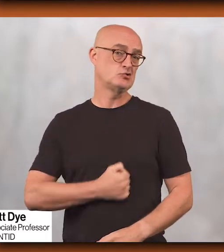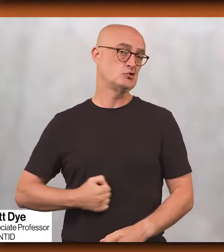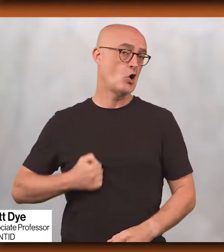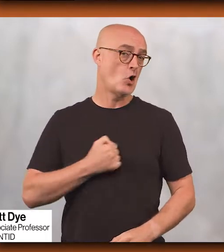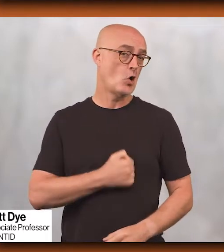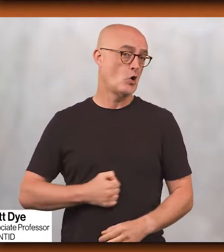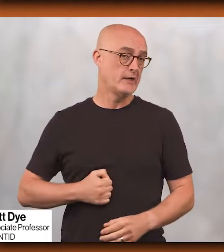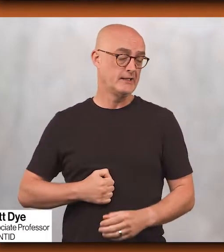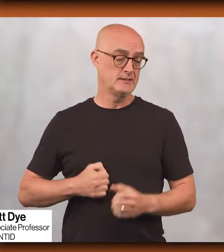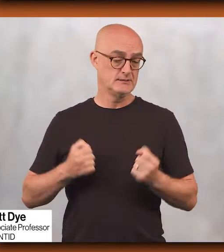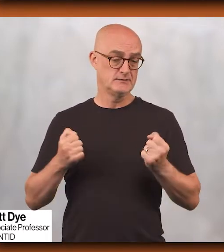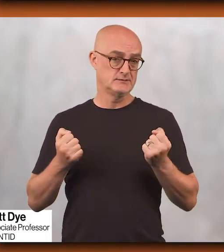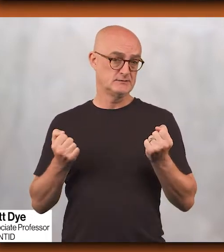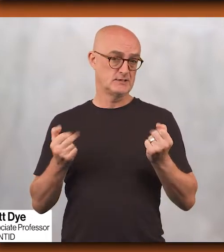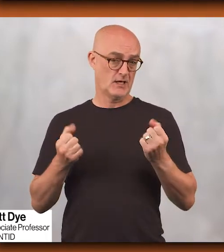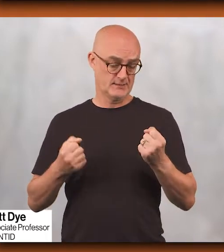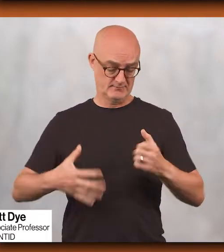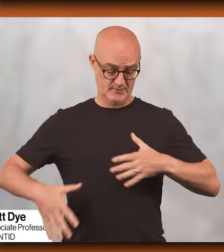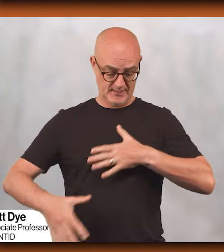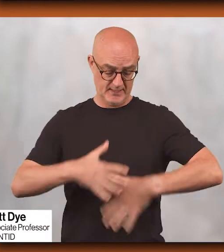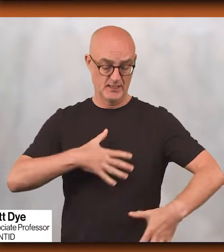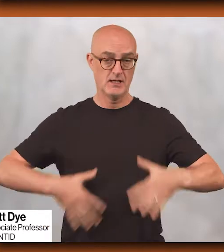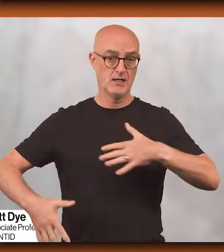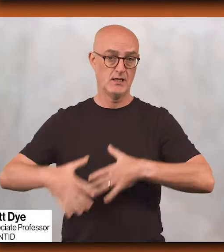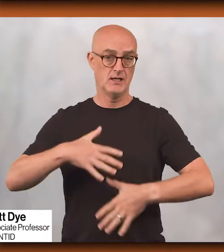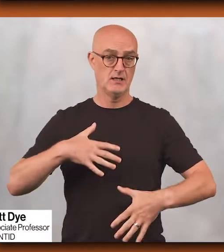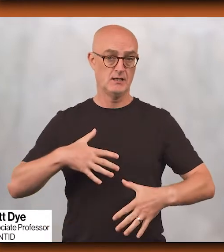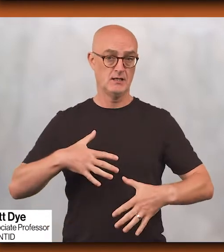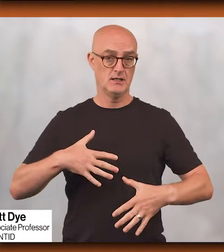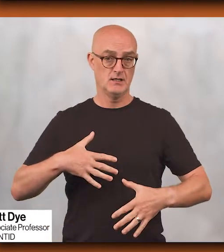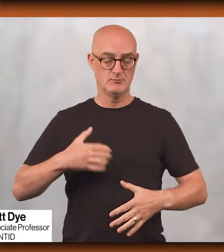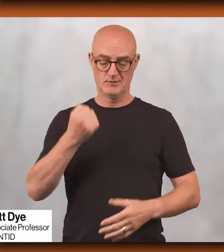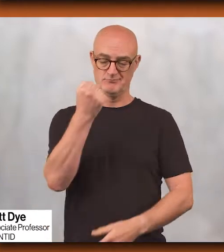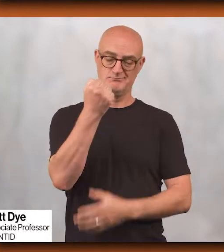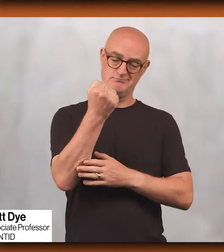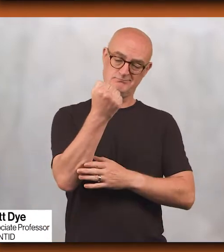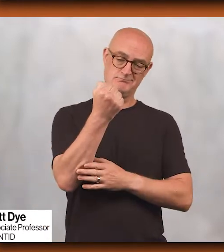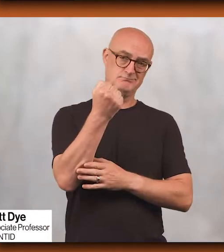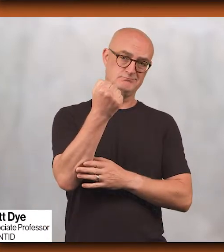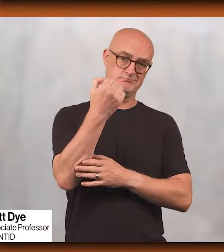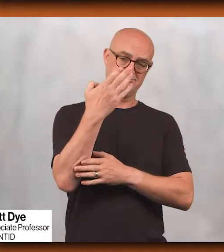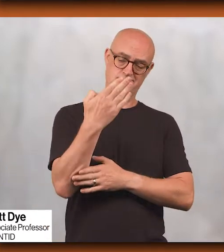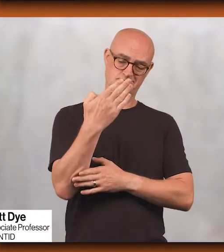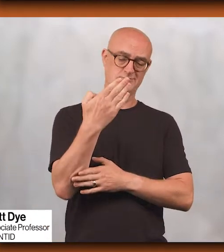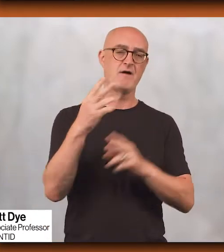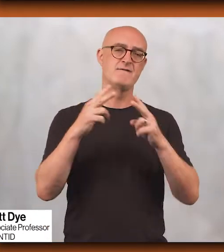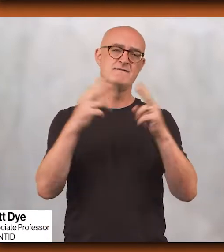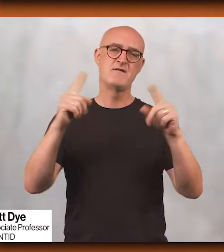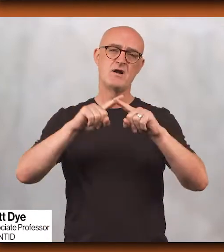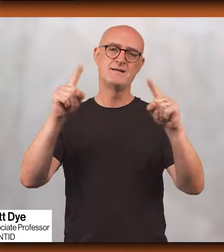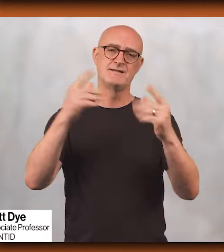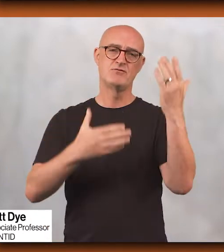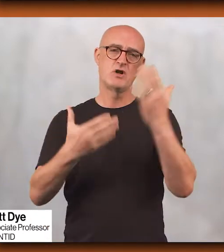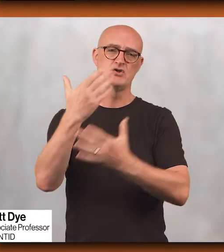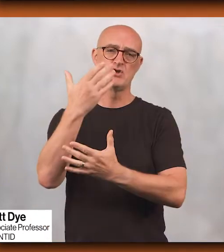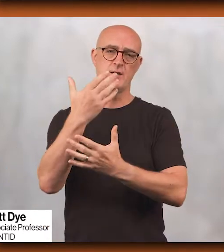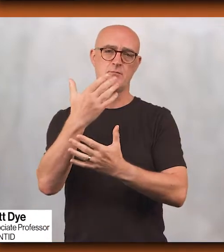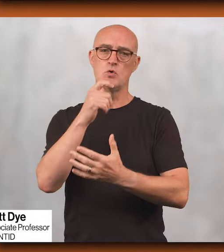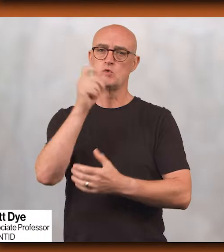so in this slide, we have examples for "please" and "sorry," so both these signs are located in the same place, and they have